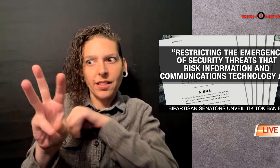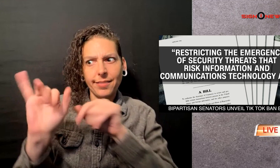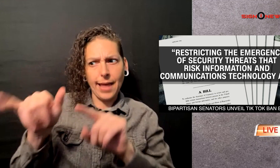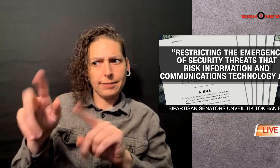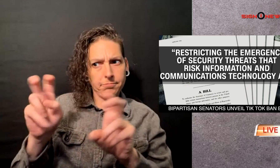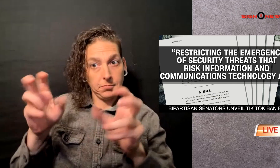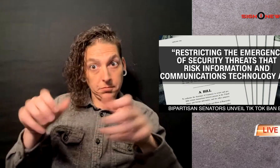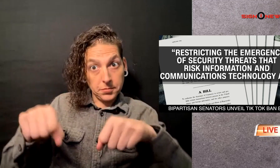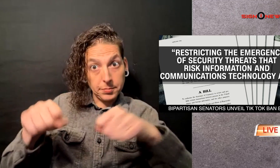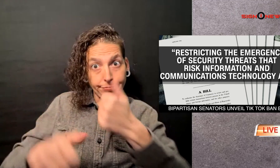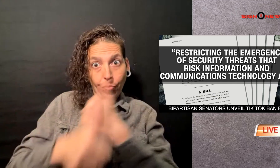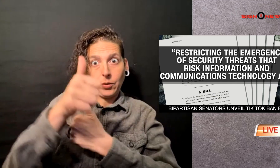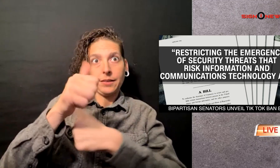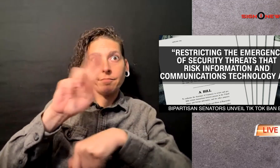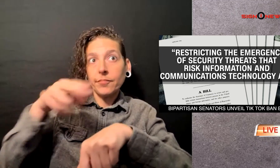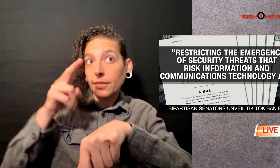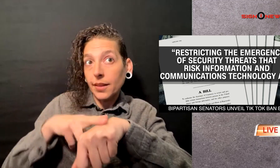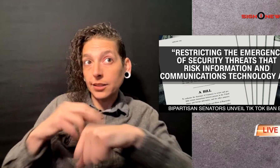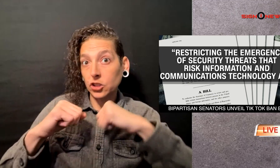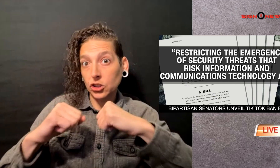national security risk by the Commerce Department